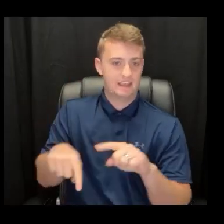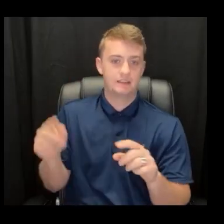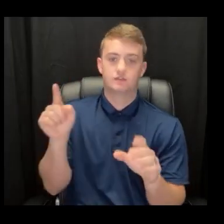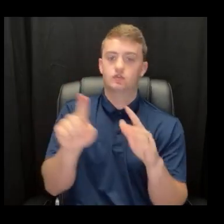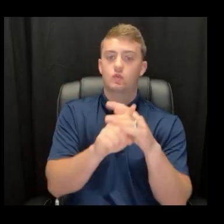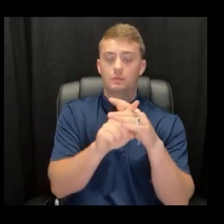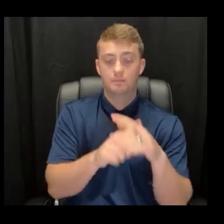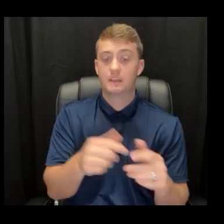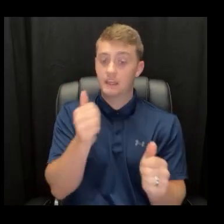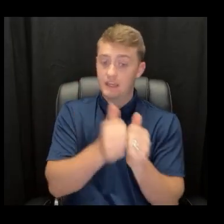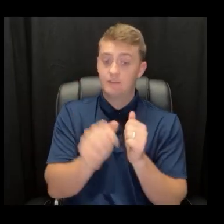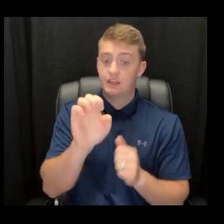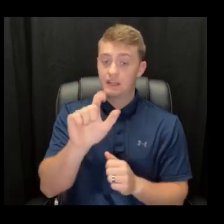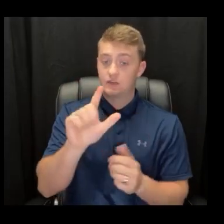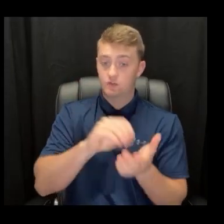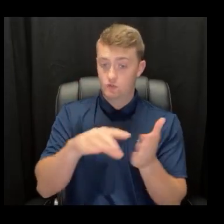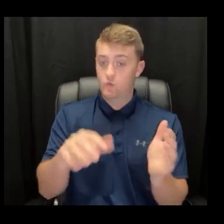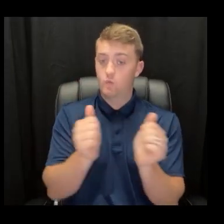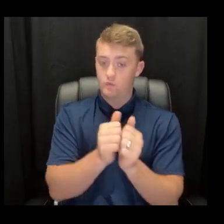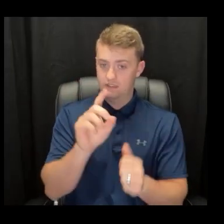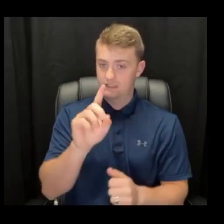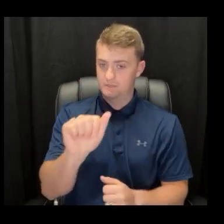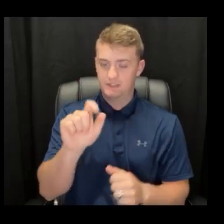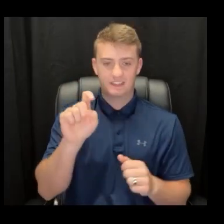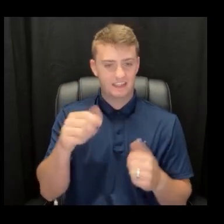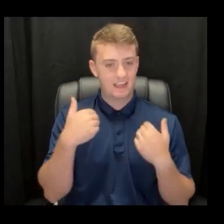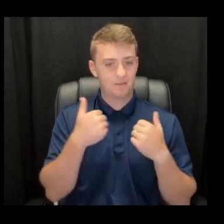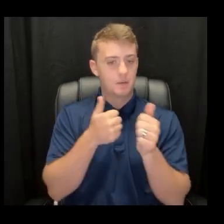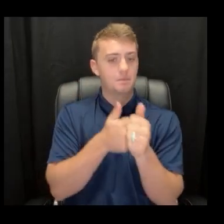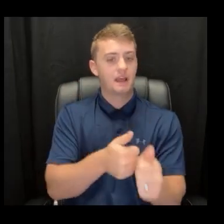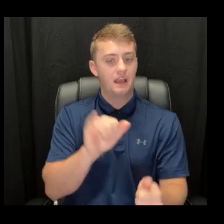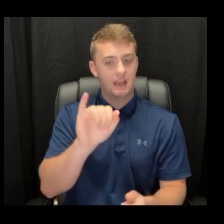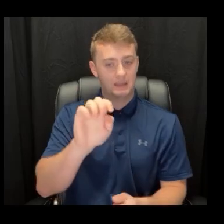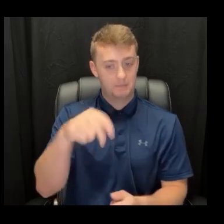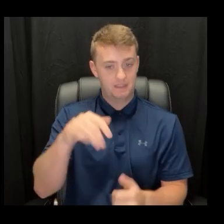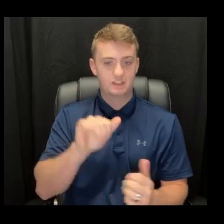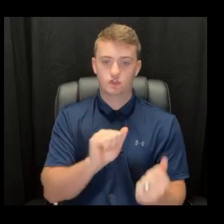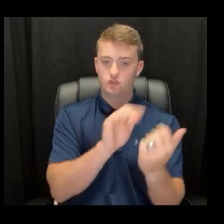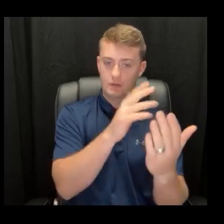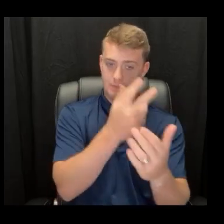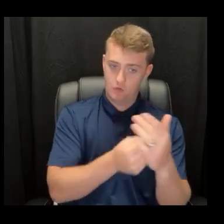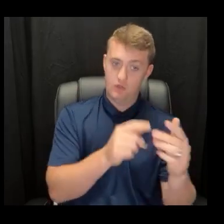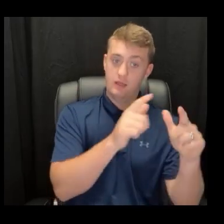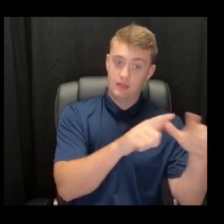Every EL student with a disability must have a compliant IEP that addresses both language